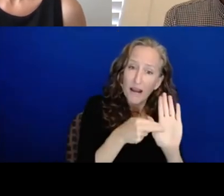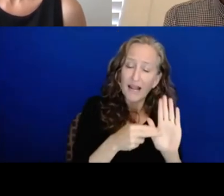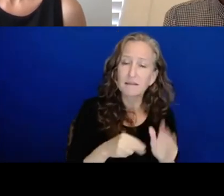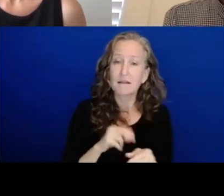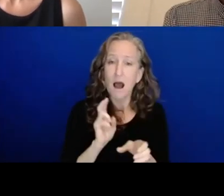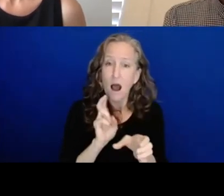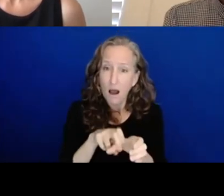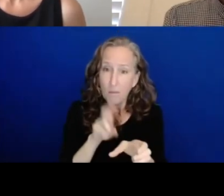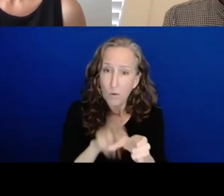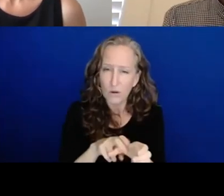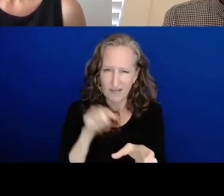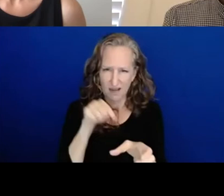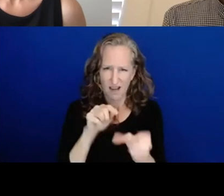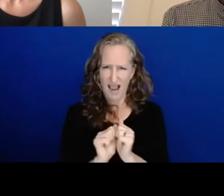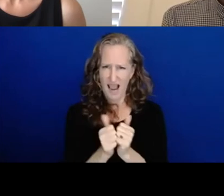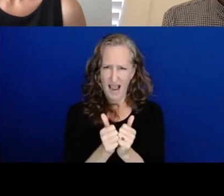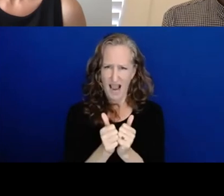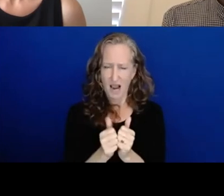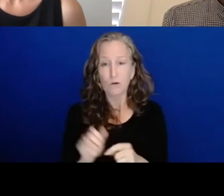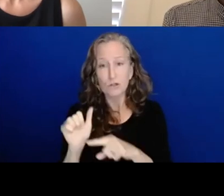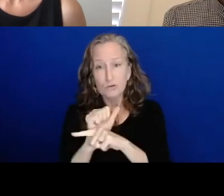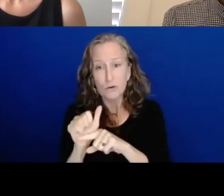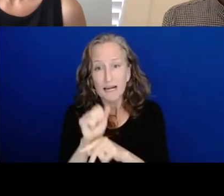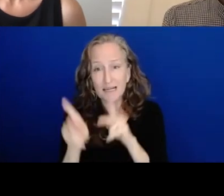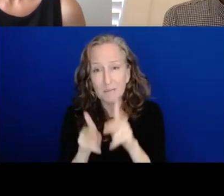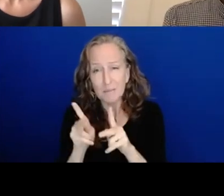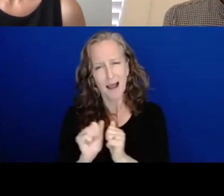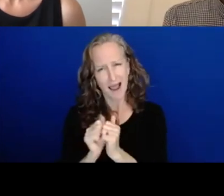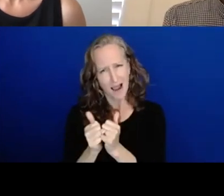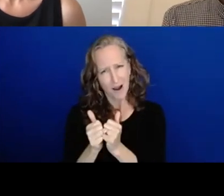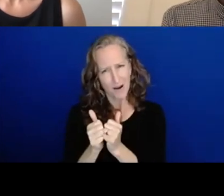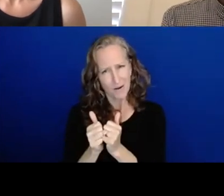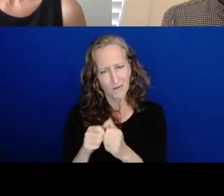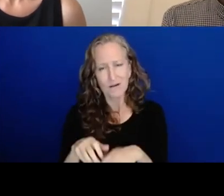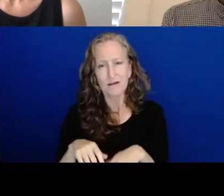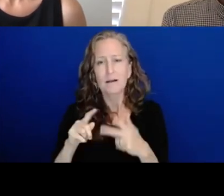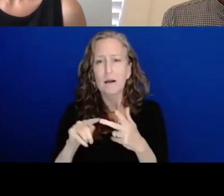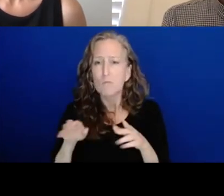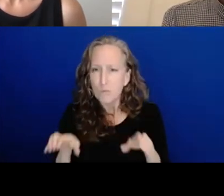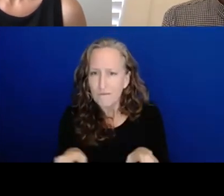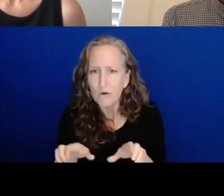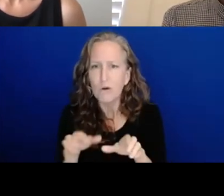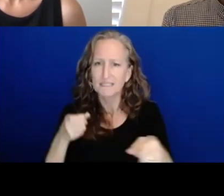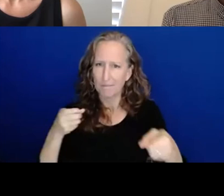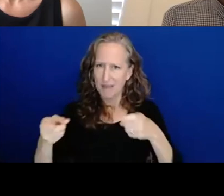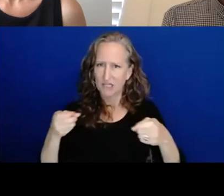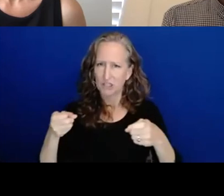world? Training people? How does performance management look like? How are we training